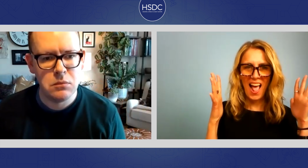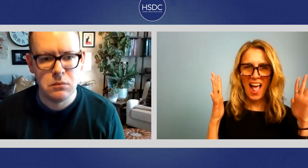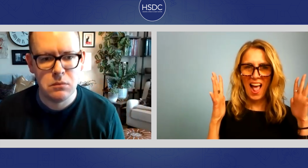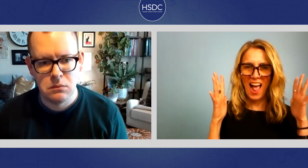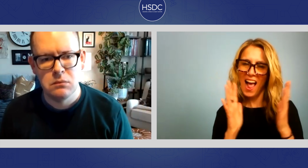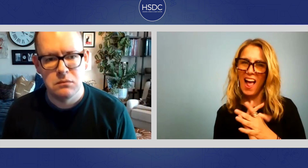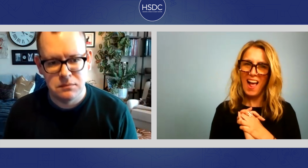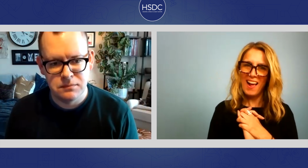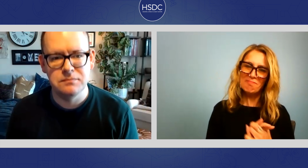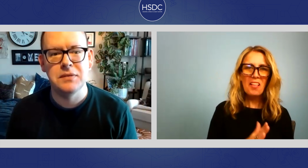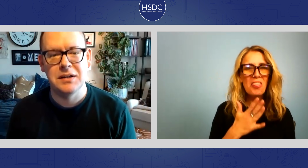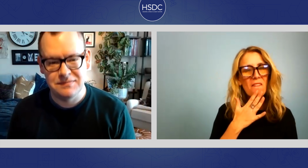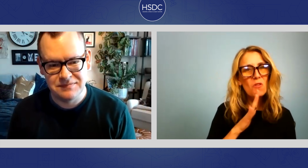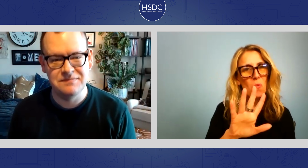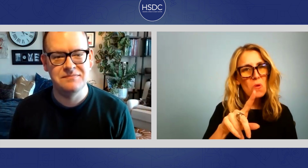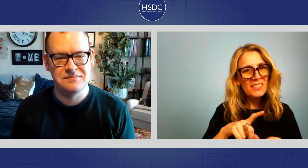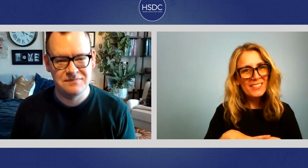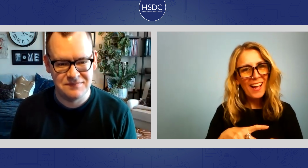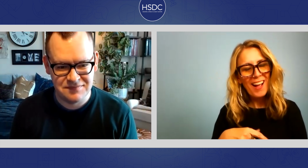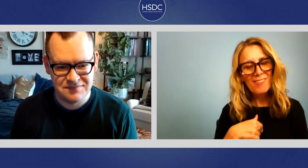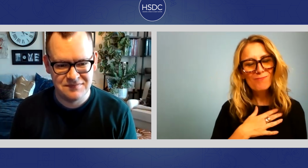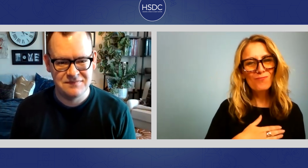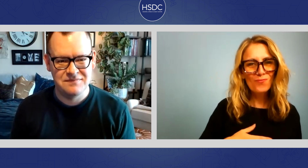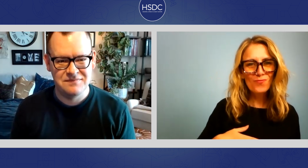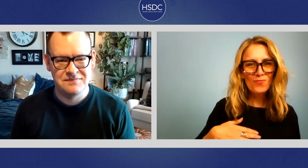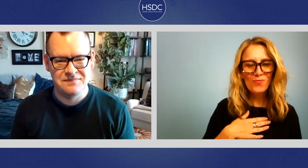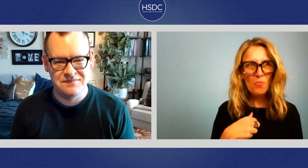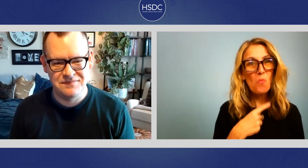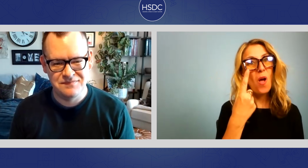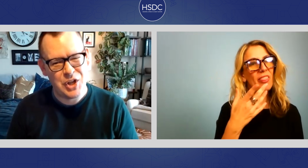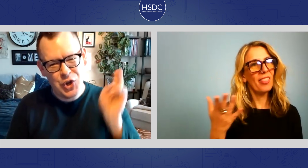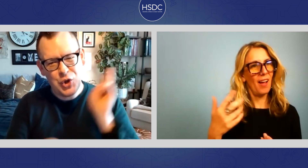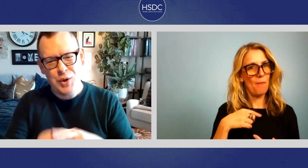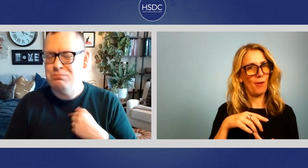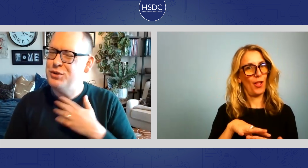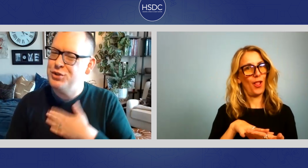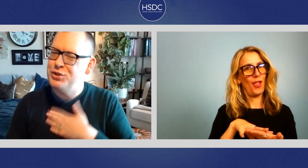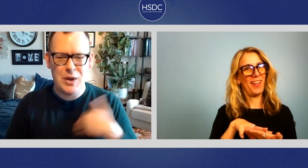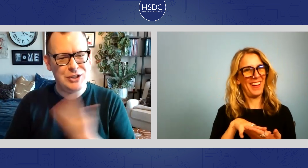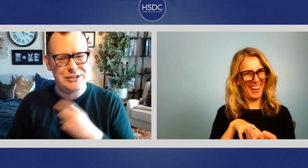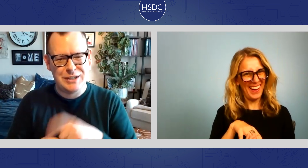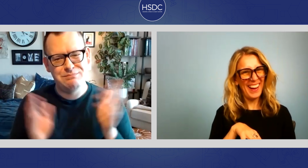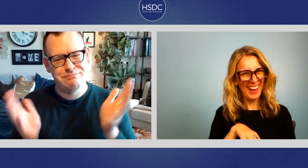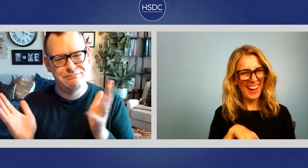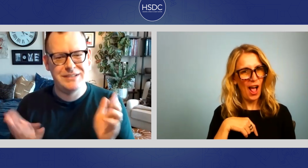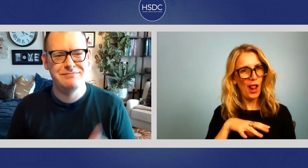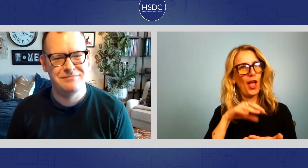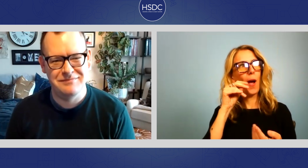Yay! Well, thank you for your time I appreciate it. Of course! I appreciate our time to chat!